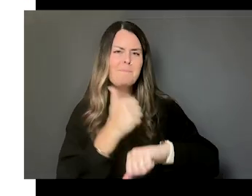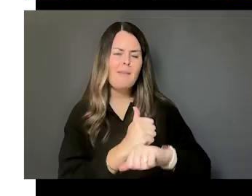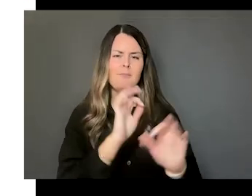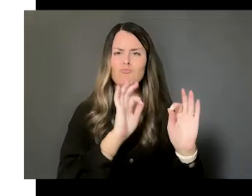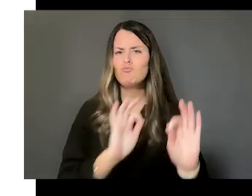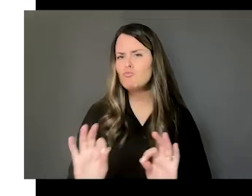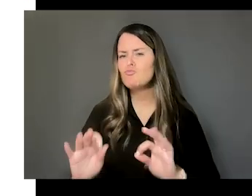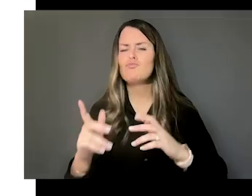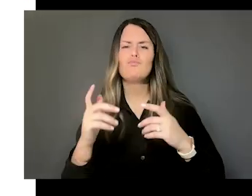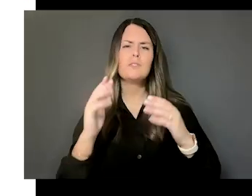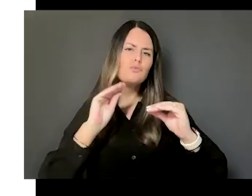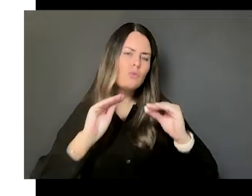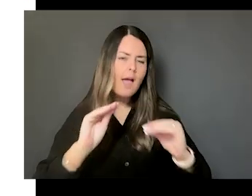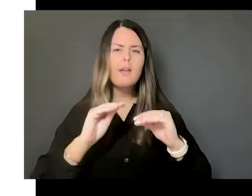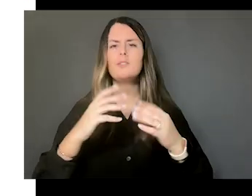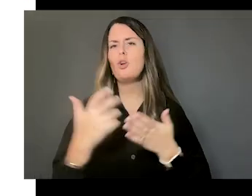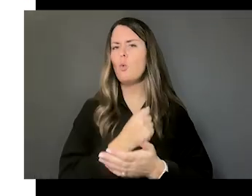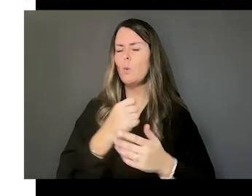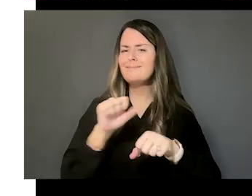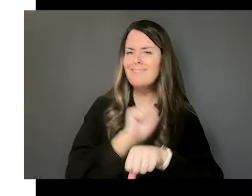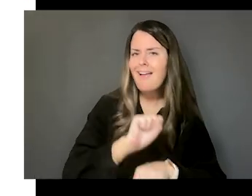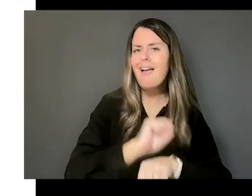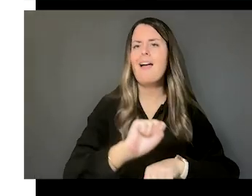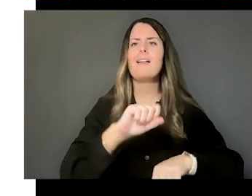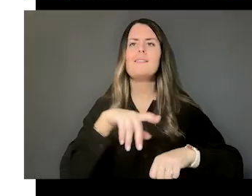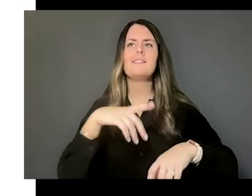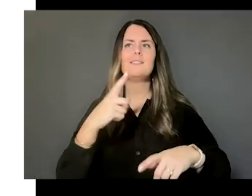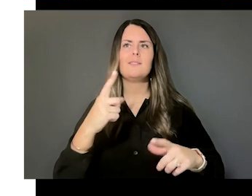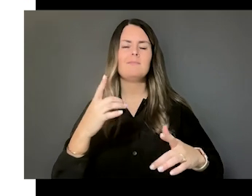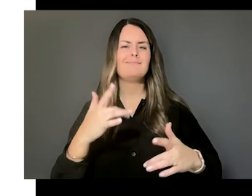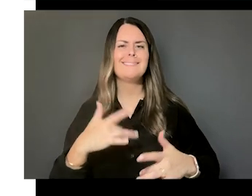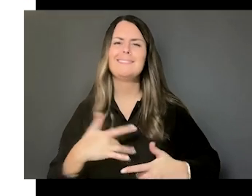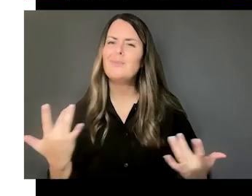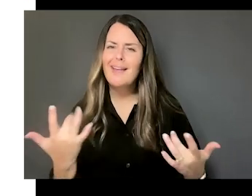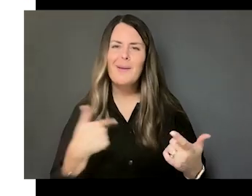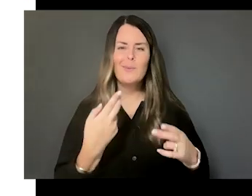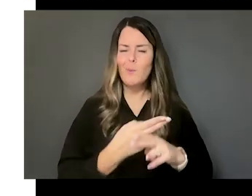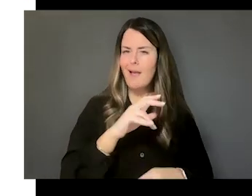instruction and using tasks, and were excited that we were using IM.